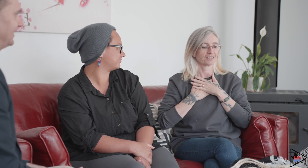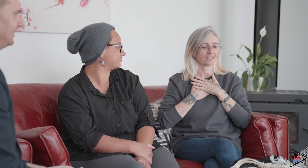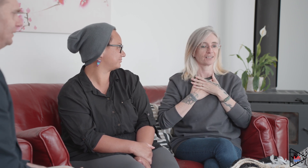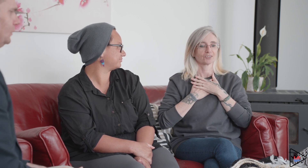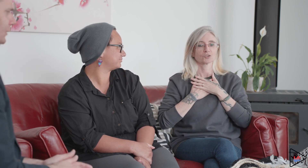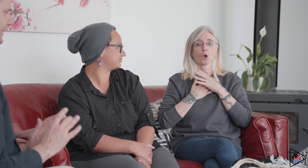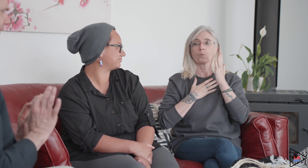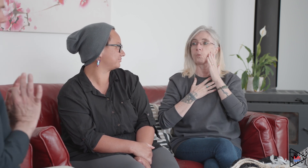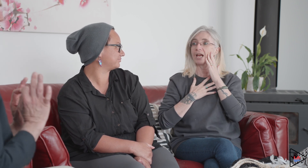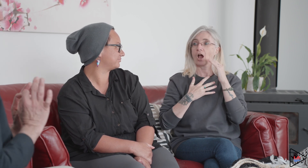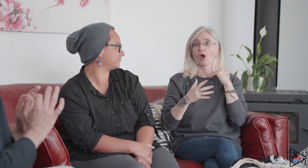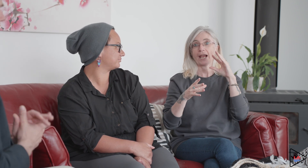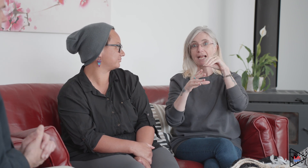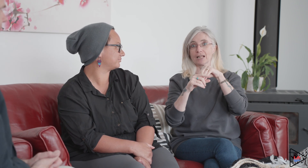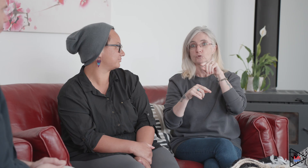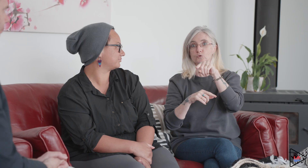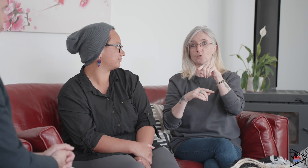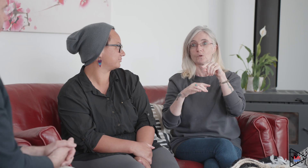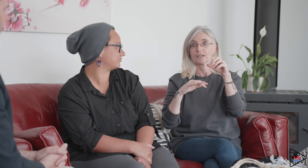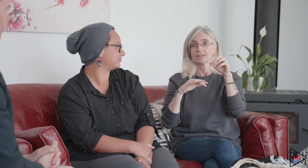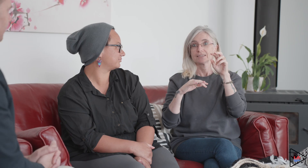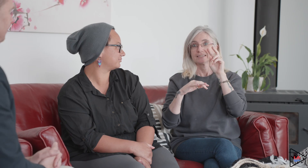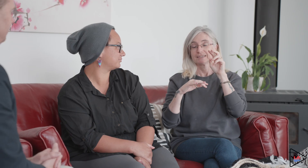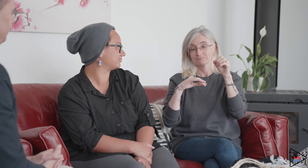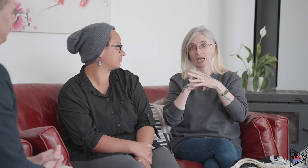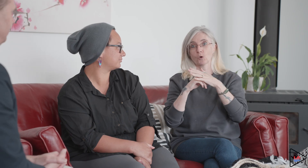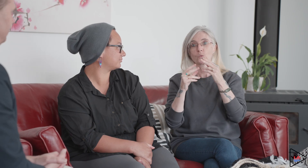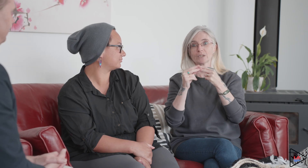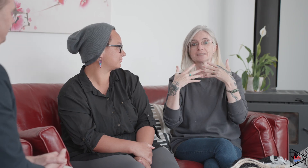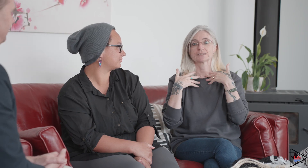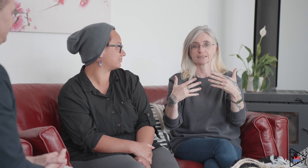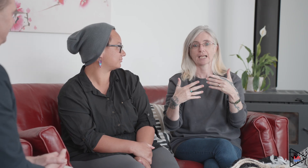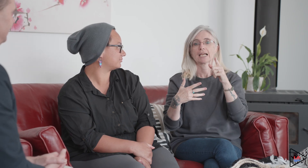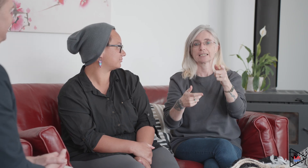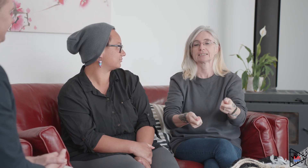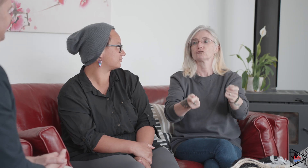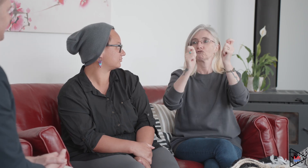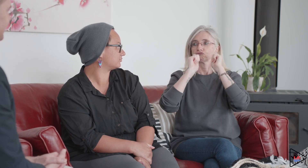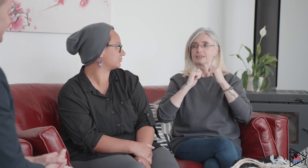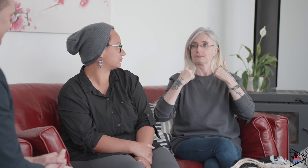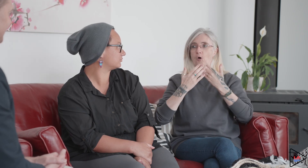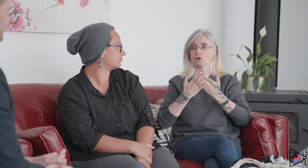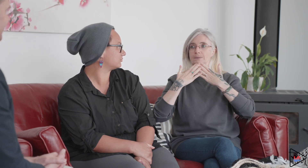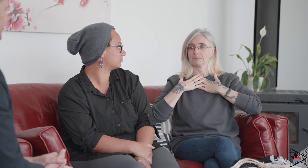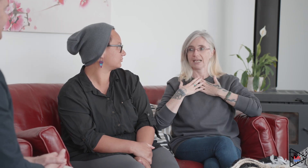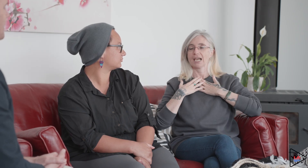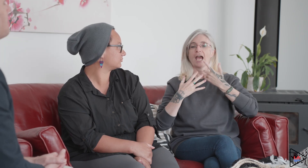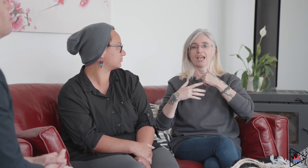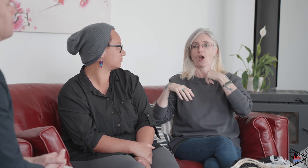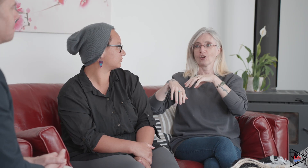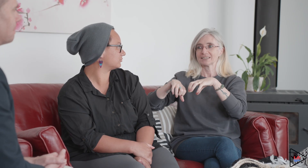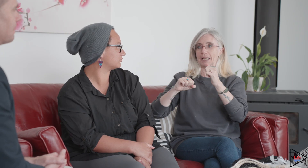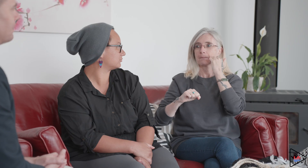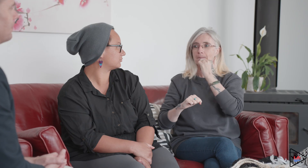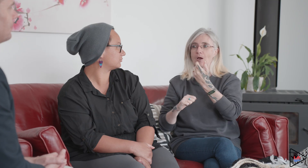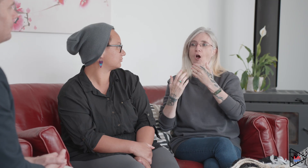very connected to and important to me. And so during the ceremony, Sam put the kahu on me